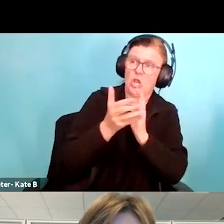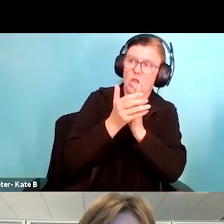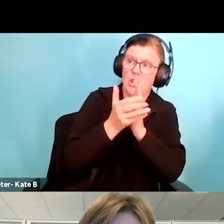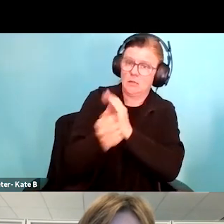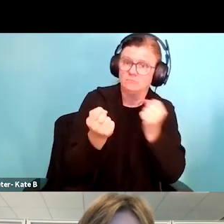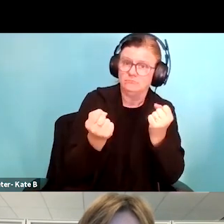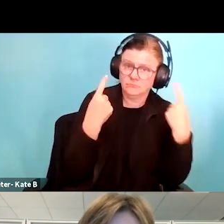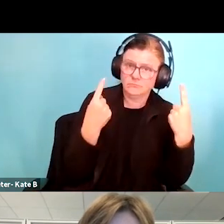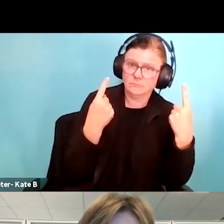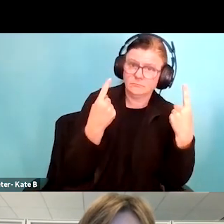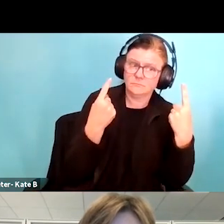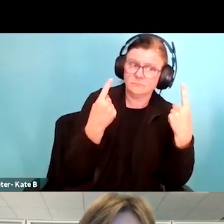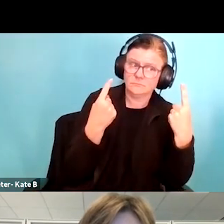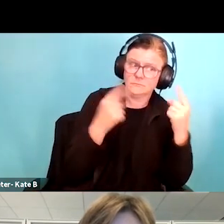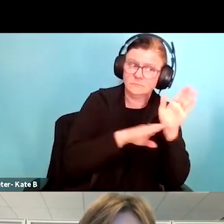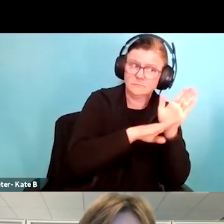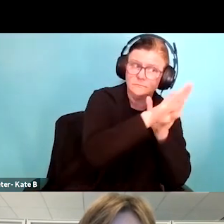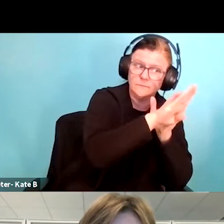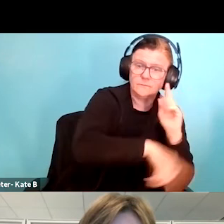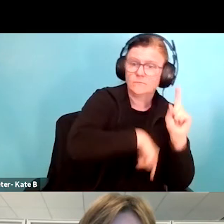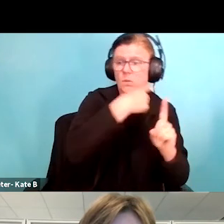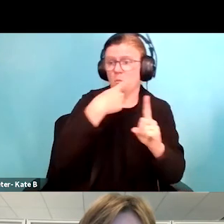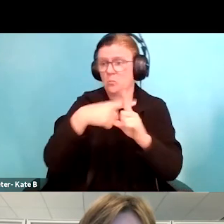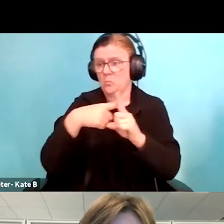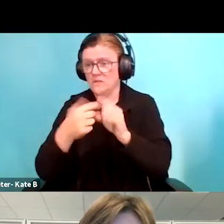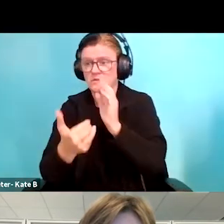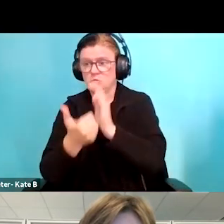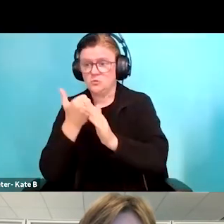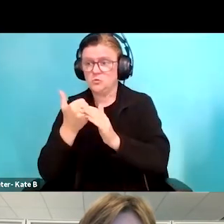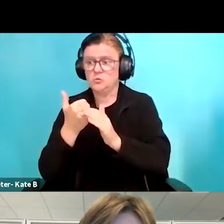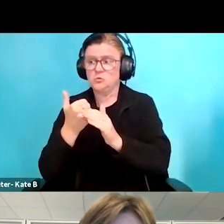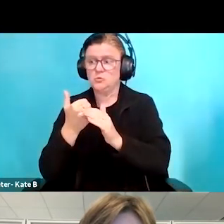at the same time that they’re experiencing maybe some new constraints in social participation